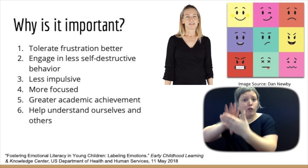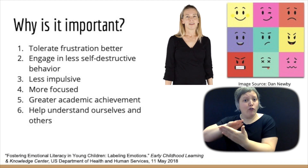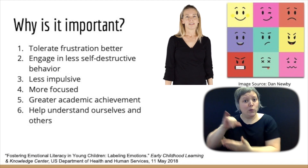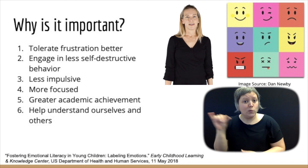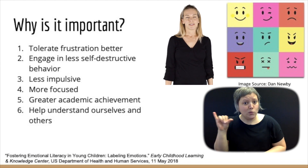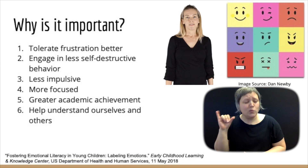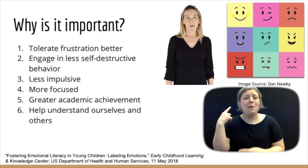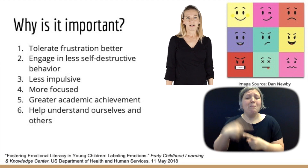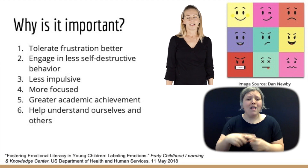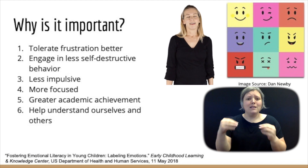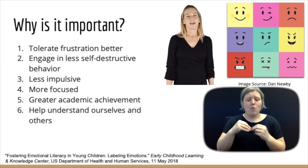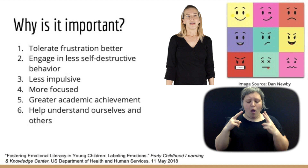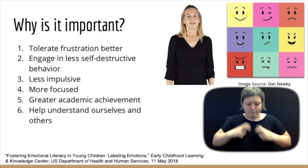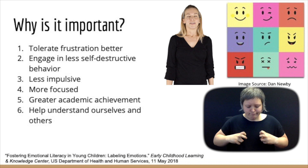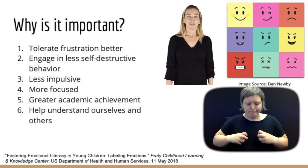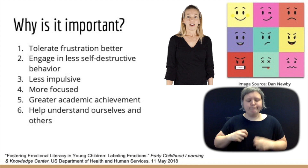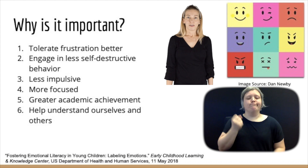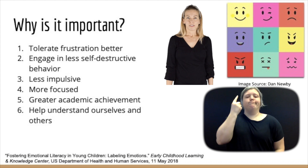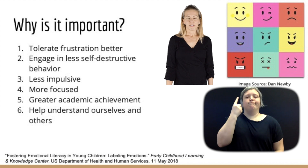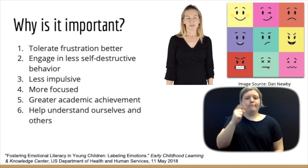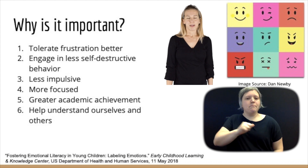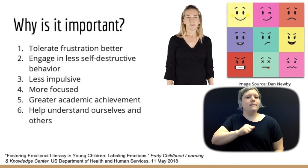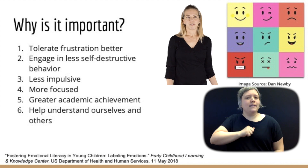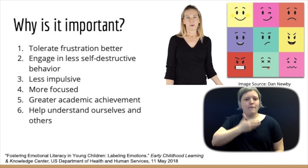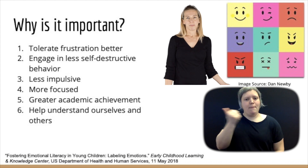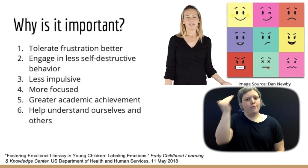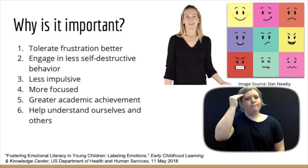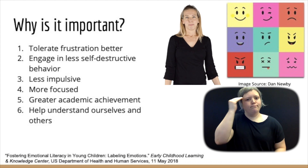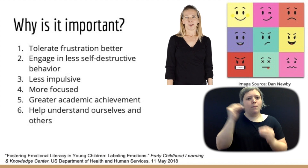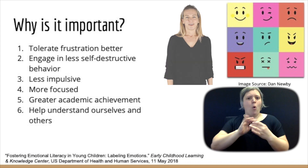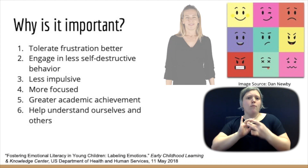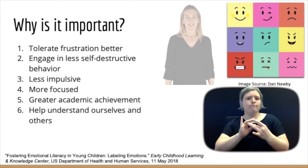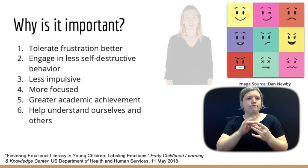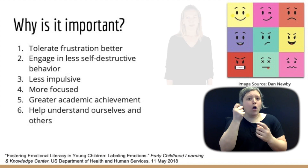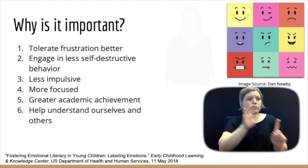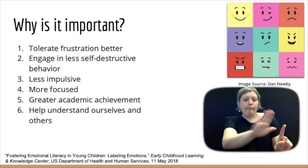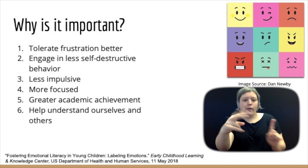us understand ourselves better and understand others. So you're able to form deeper relationships.